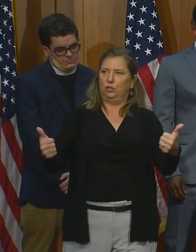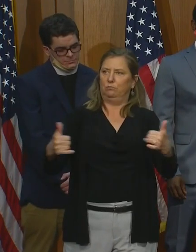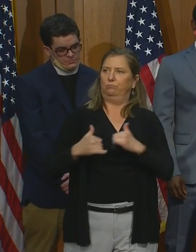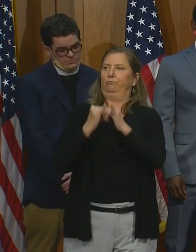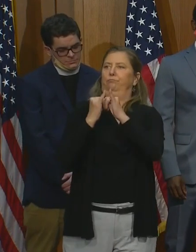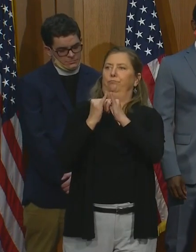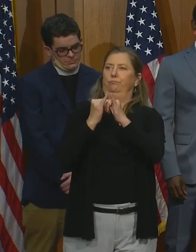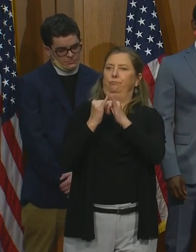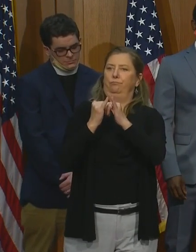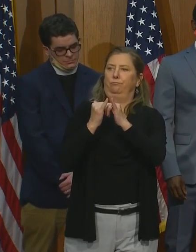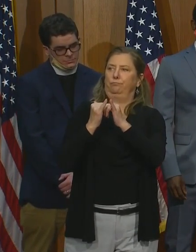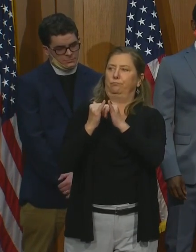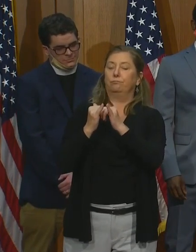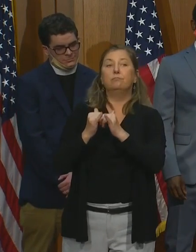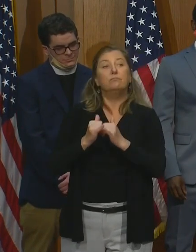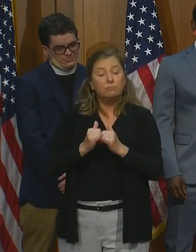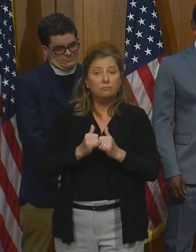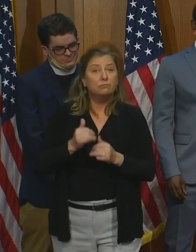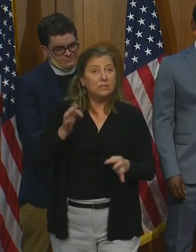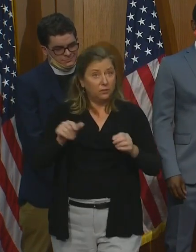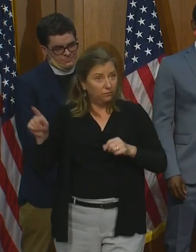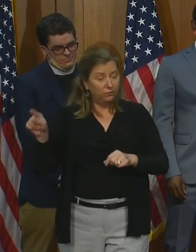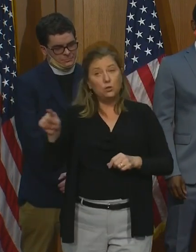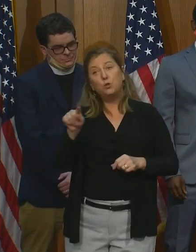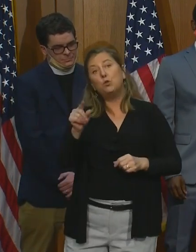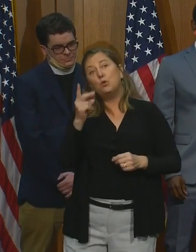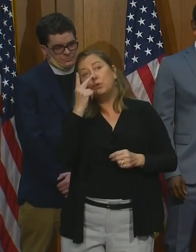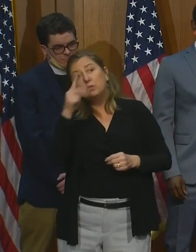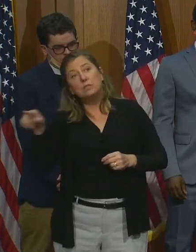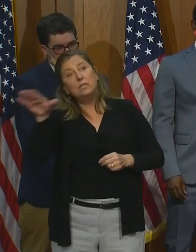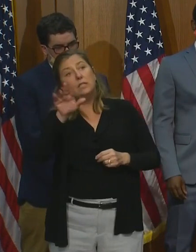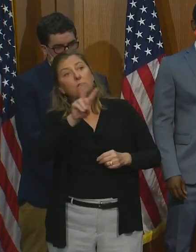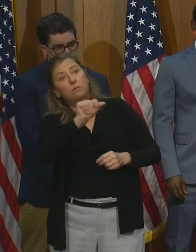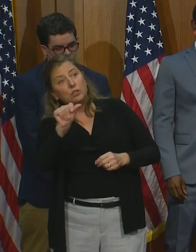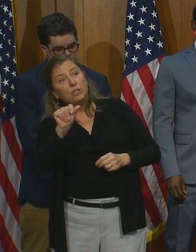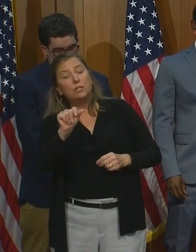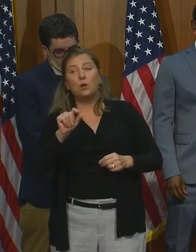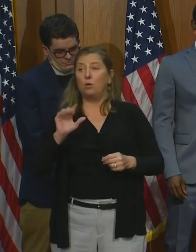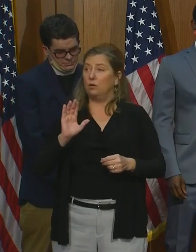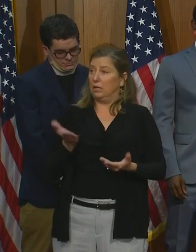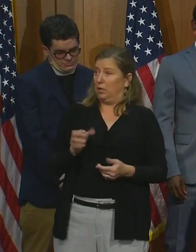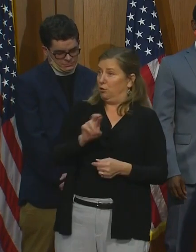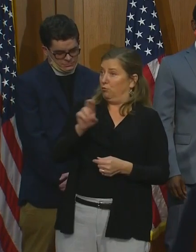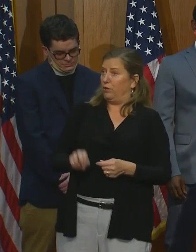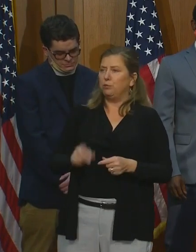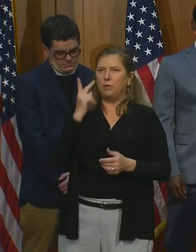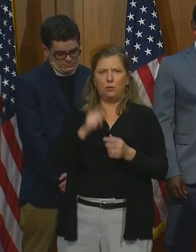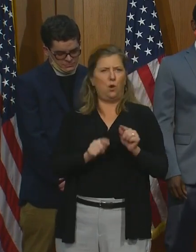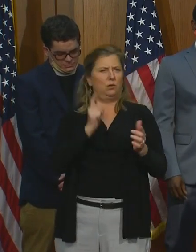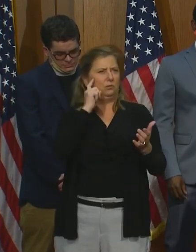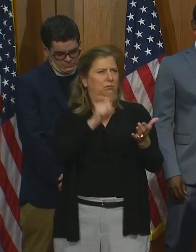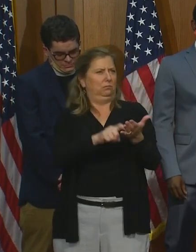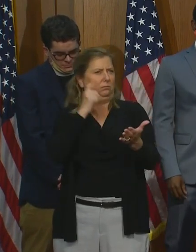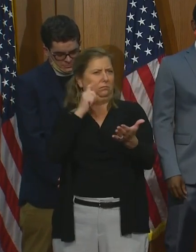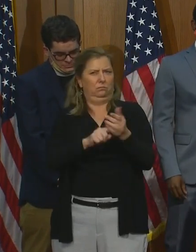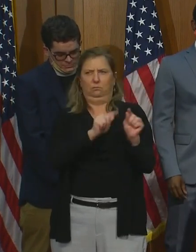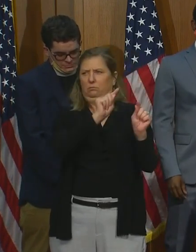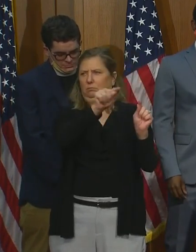THE CALLS OF DIVISION. YOU'LL SEE THIS IF YOU LOOK AROUND